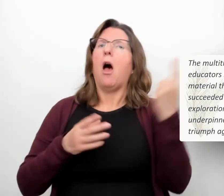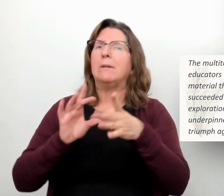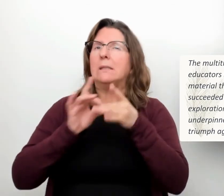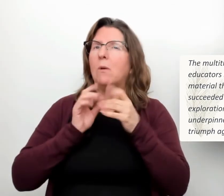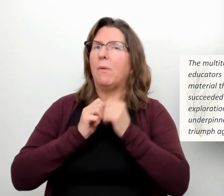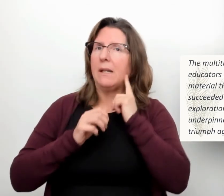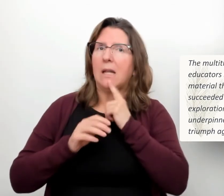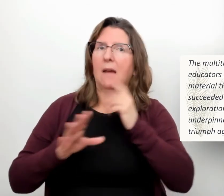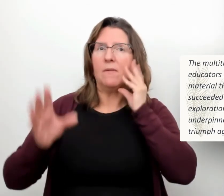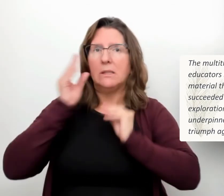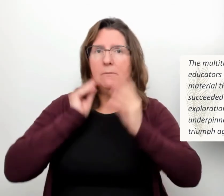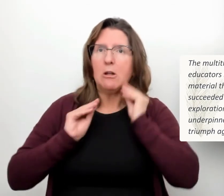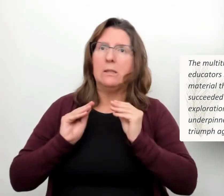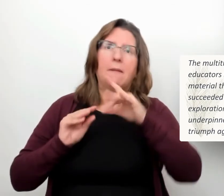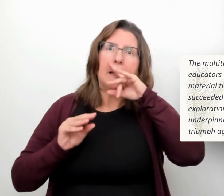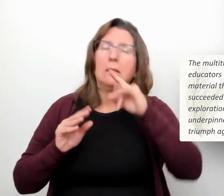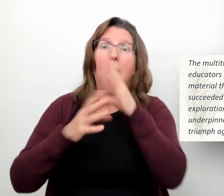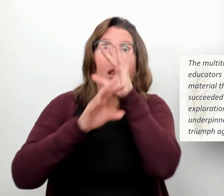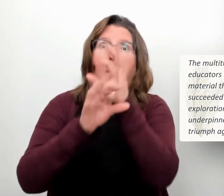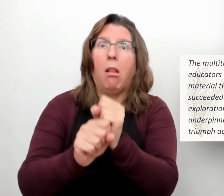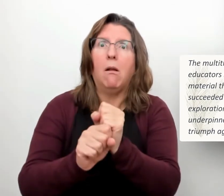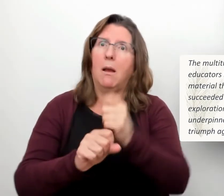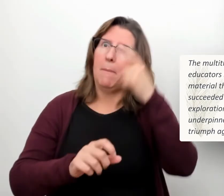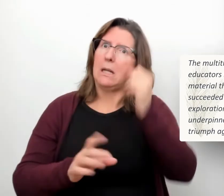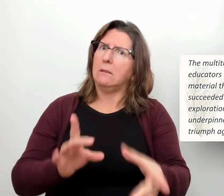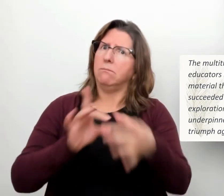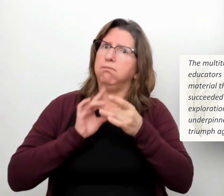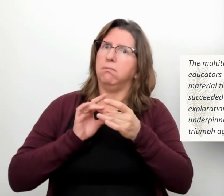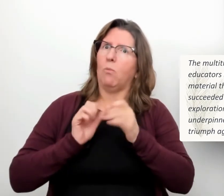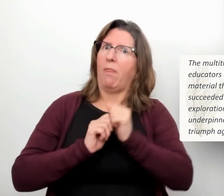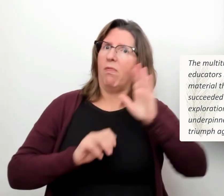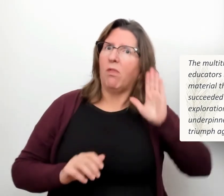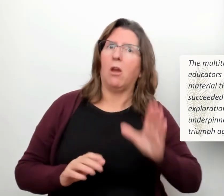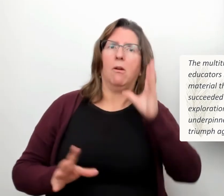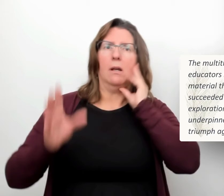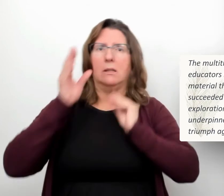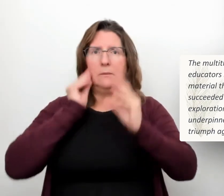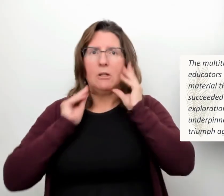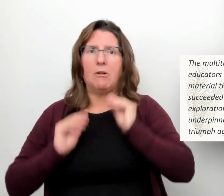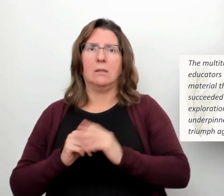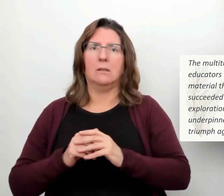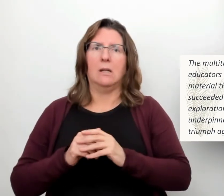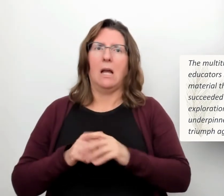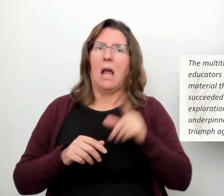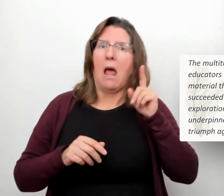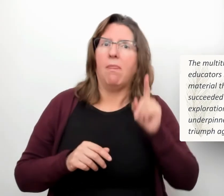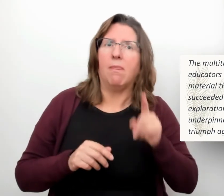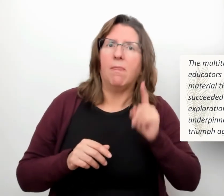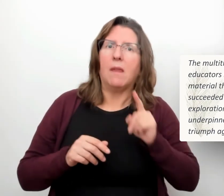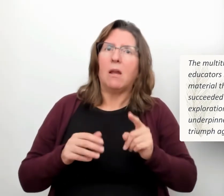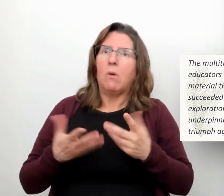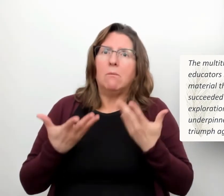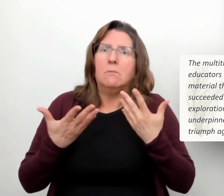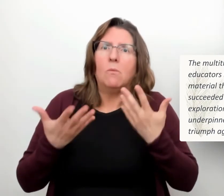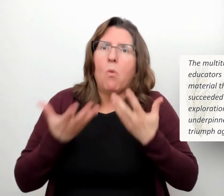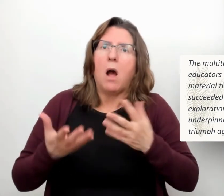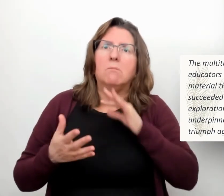when the instructor weaves real-life deaf experiences into their teaching, the children will be engaged on a personal level.